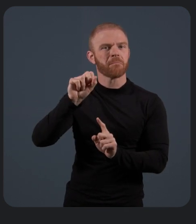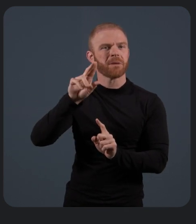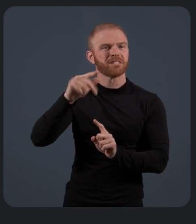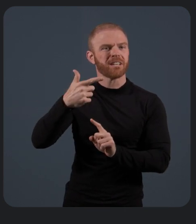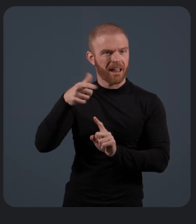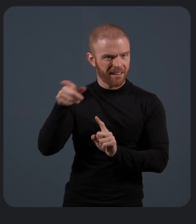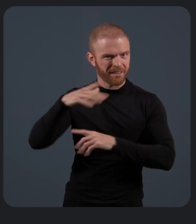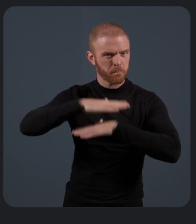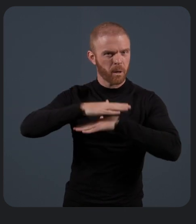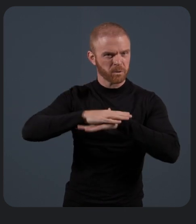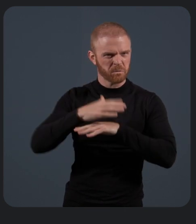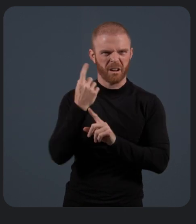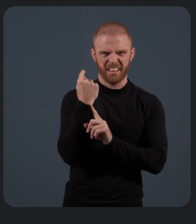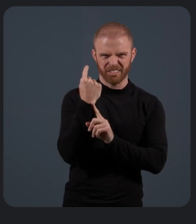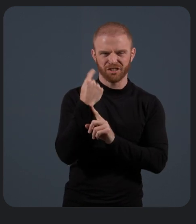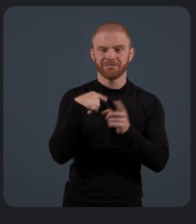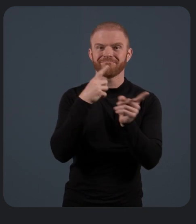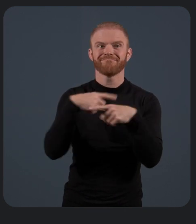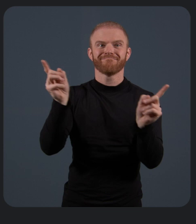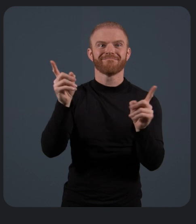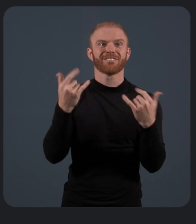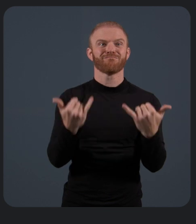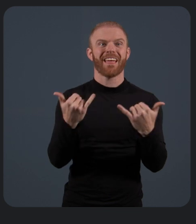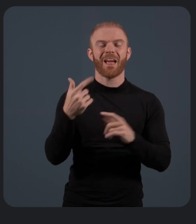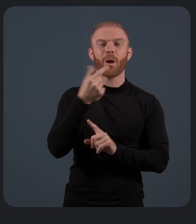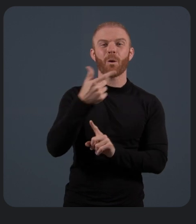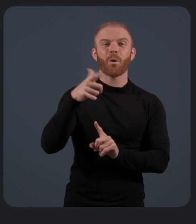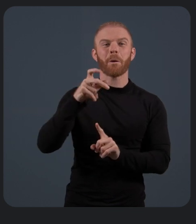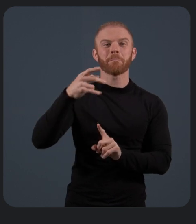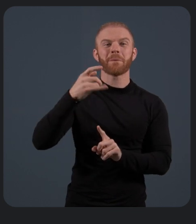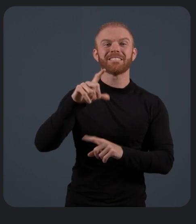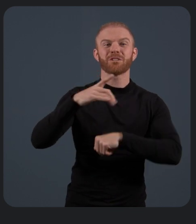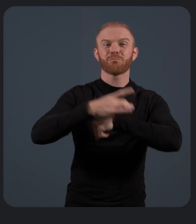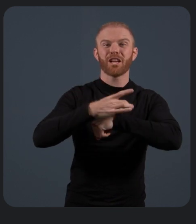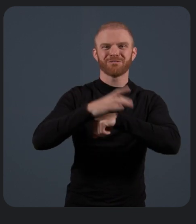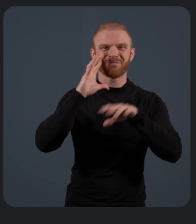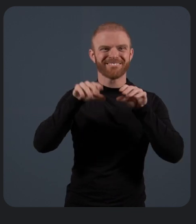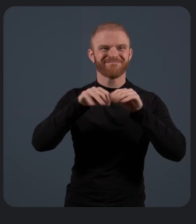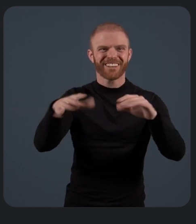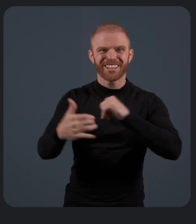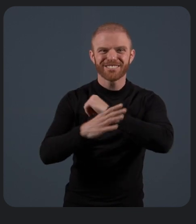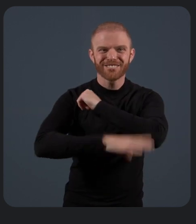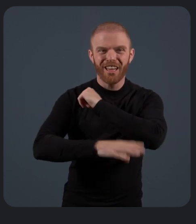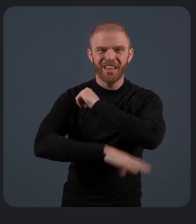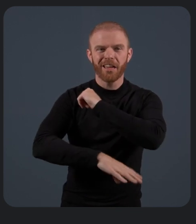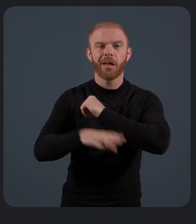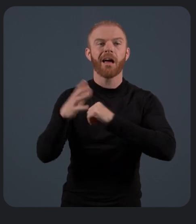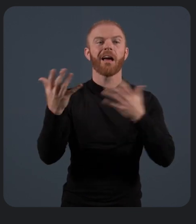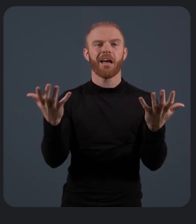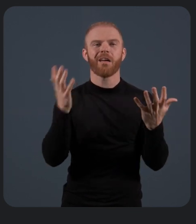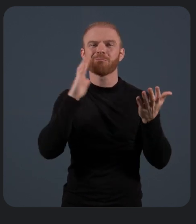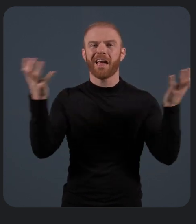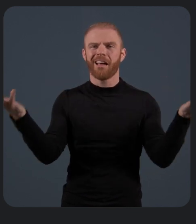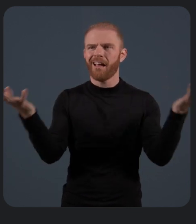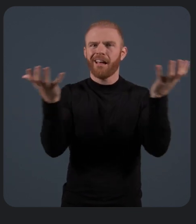And, earlier today, we announced the Google Pixel Watch, coming this fall, which brings together